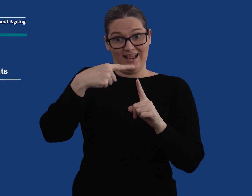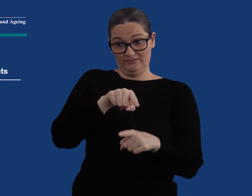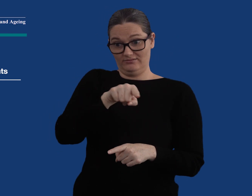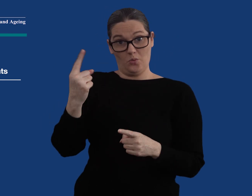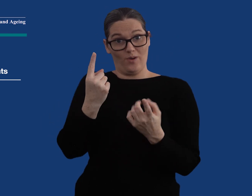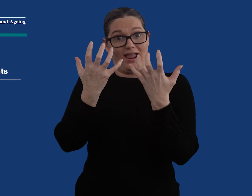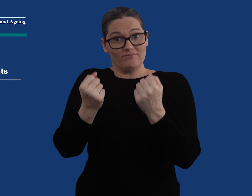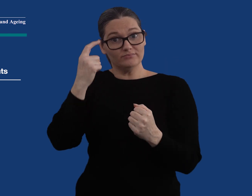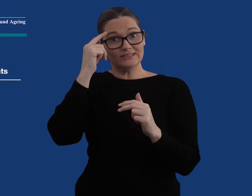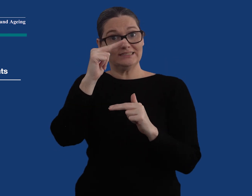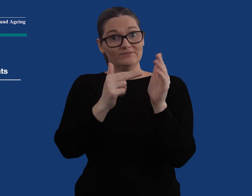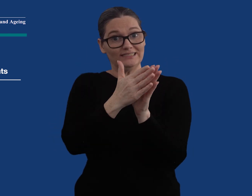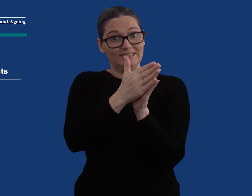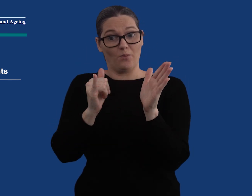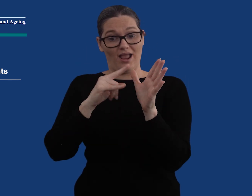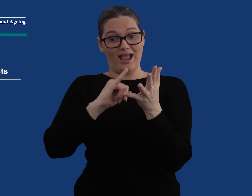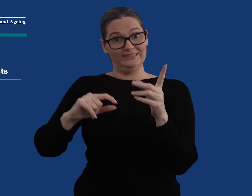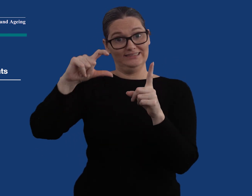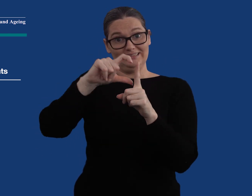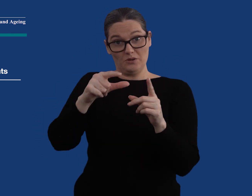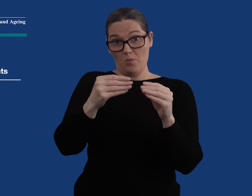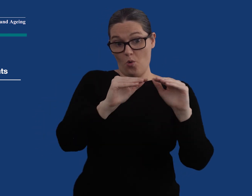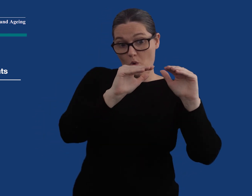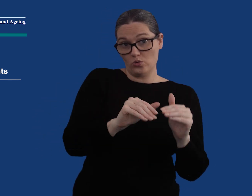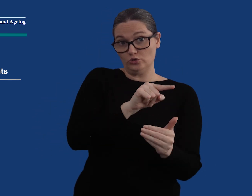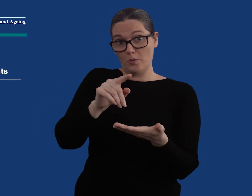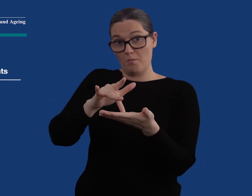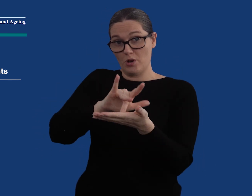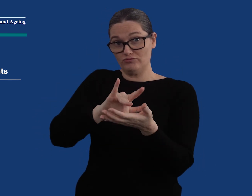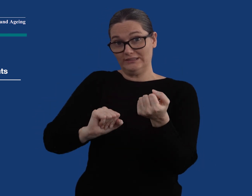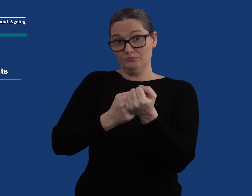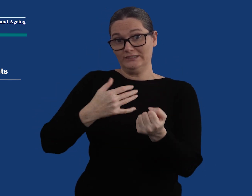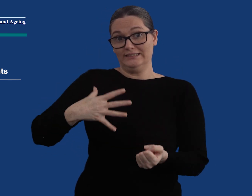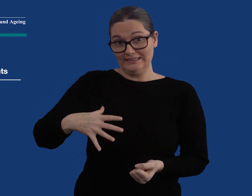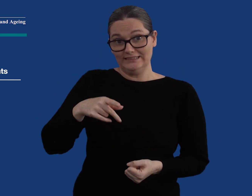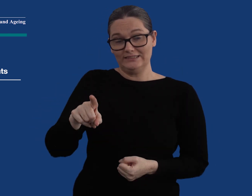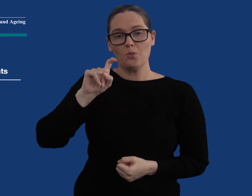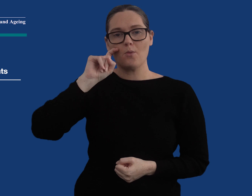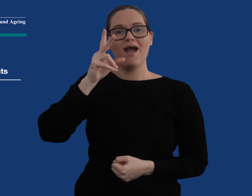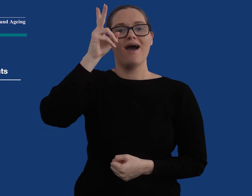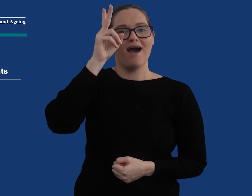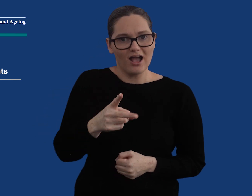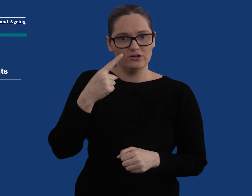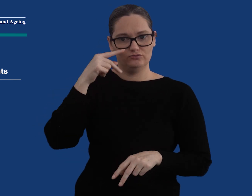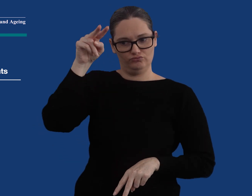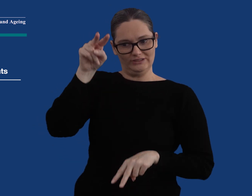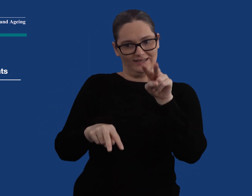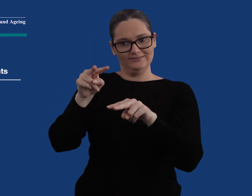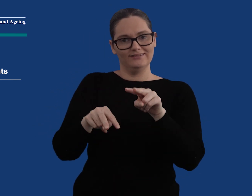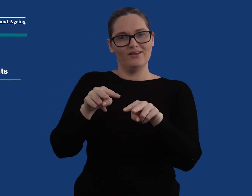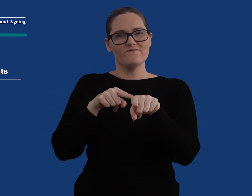with developmental delay and/or autism with low to moderate support needs will be subject to reassessment